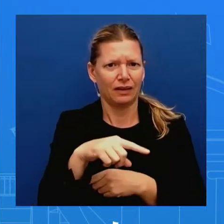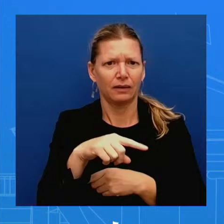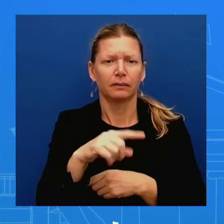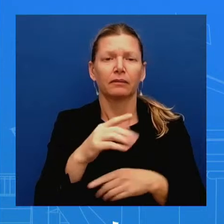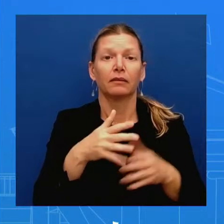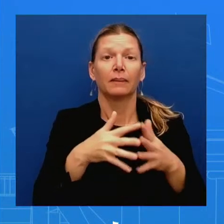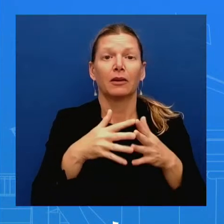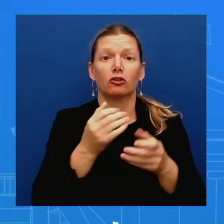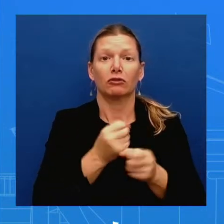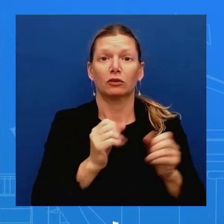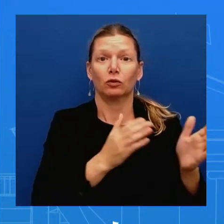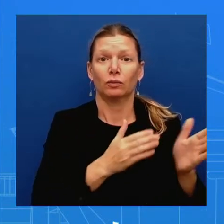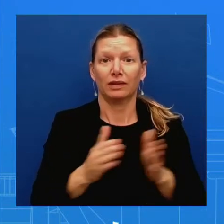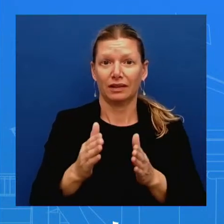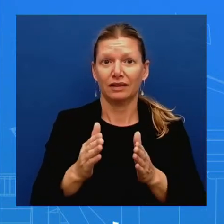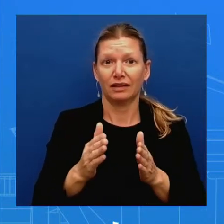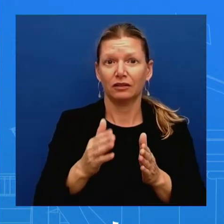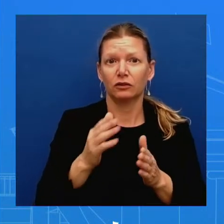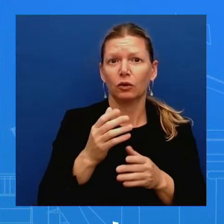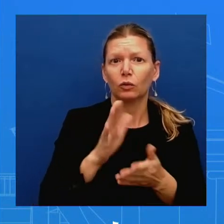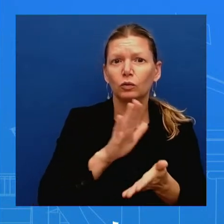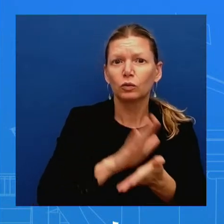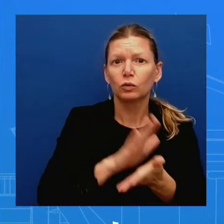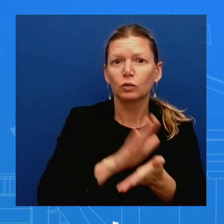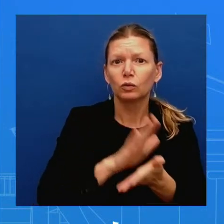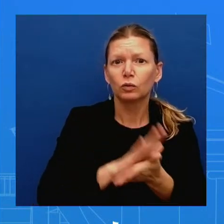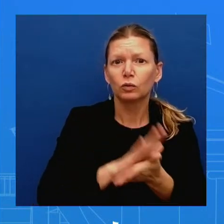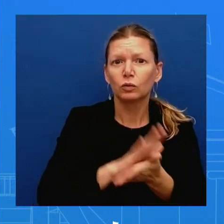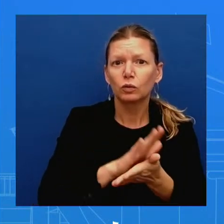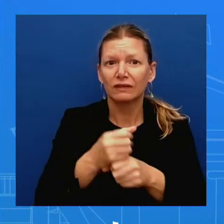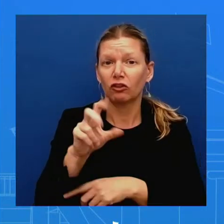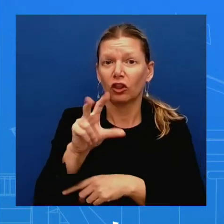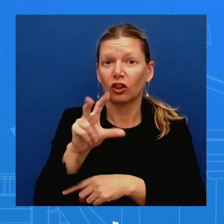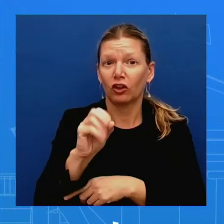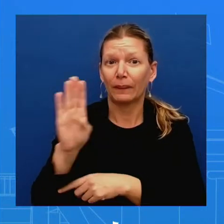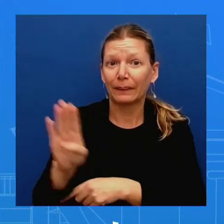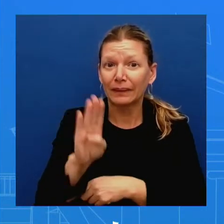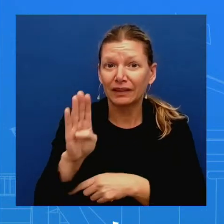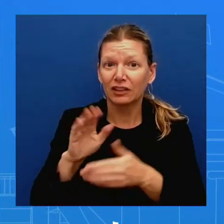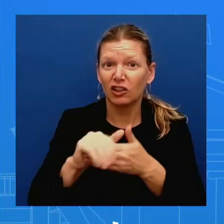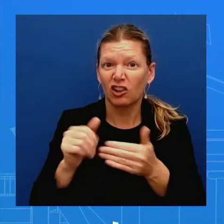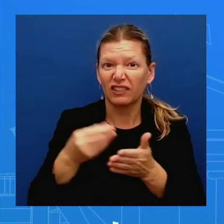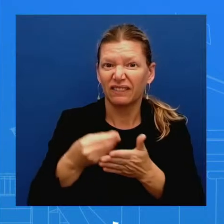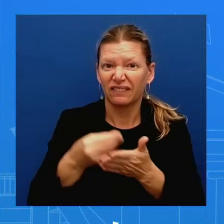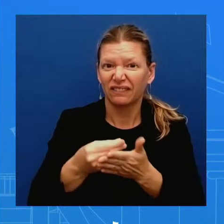making sure we're protecting high-poverty schools from reductions in state and local funding.